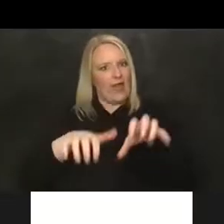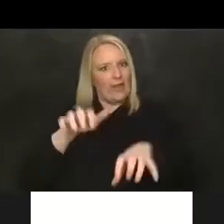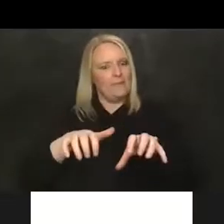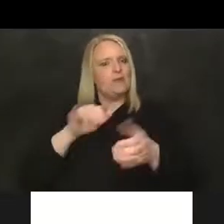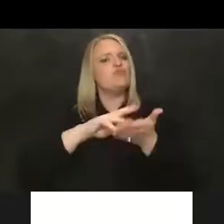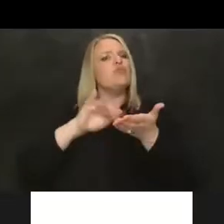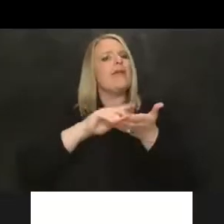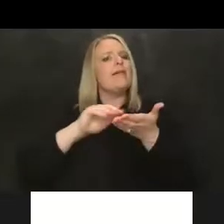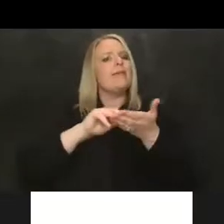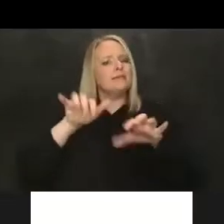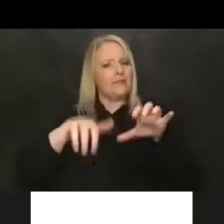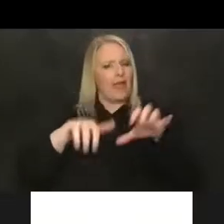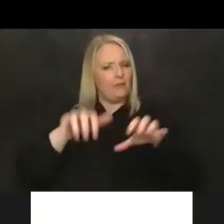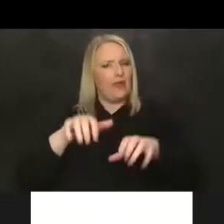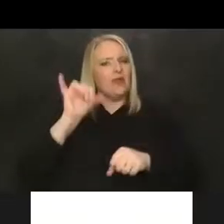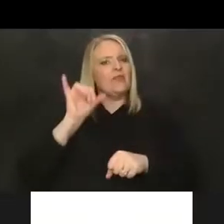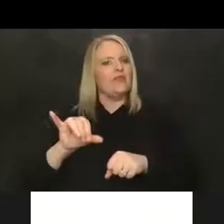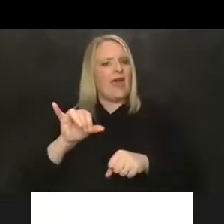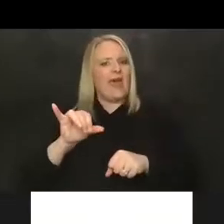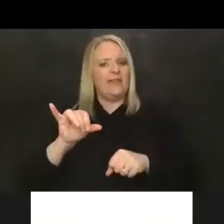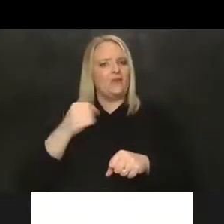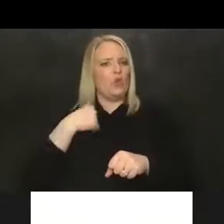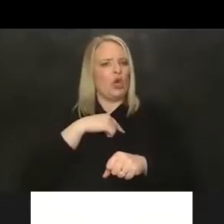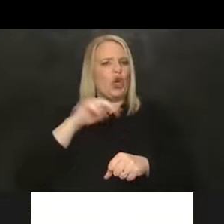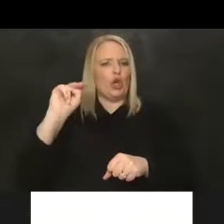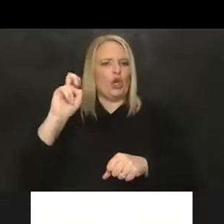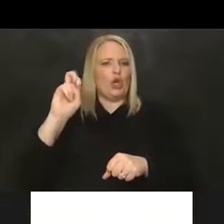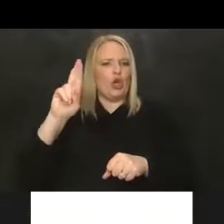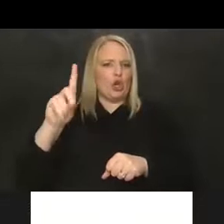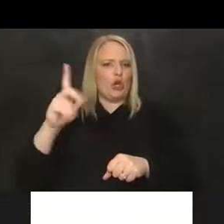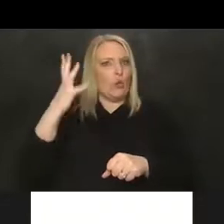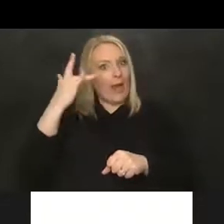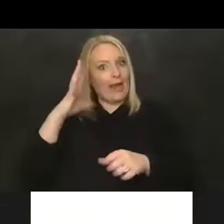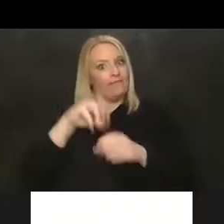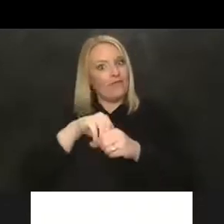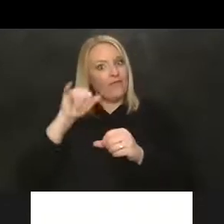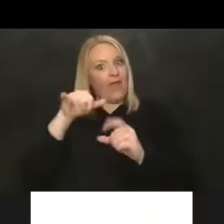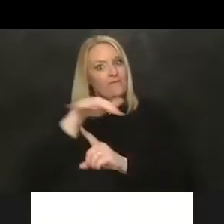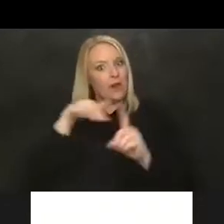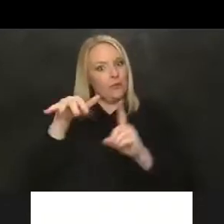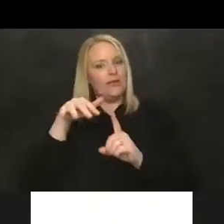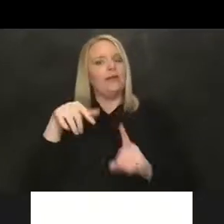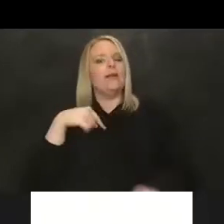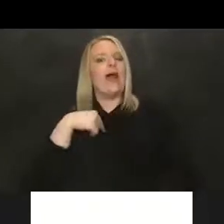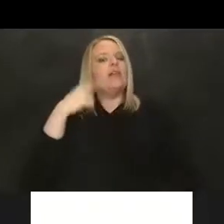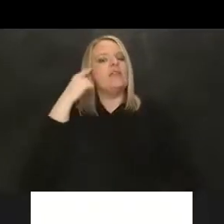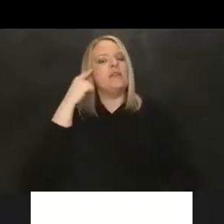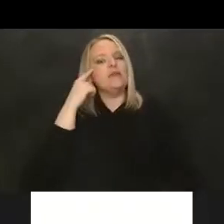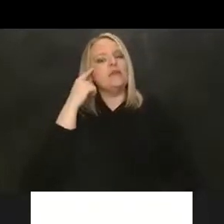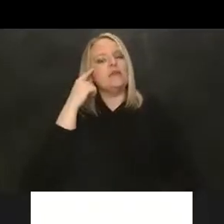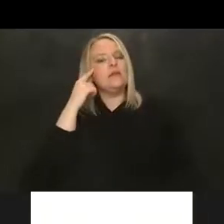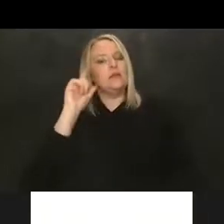the kind of nerdy stuff we did because we were in the environment, so I think later when my family